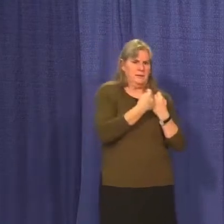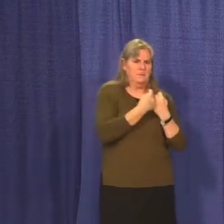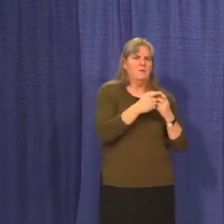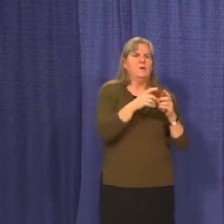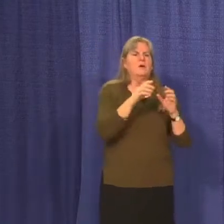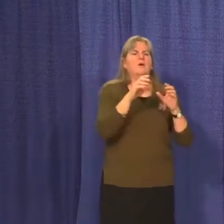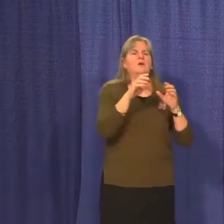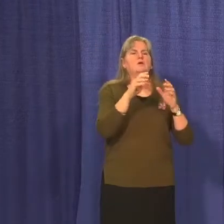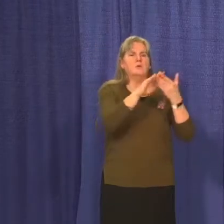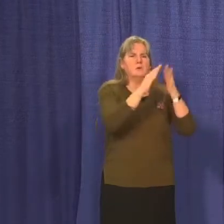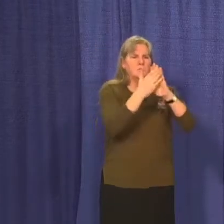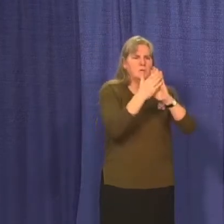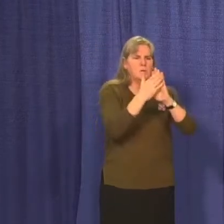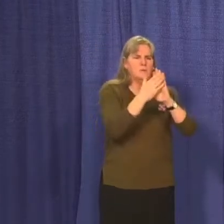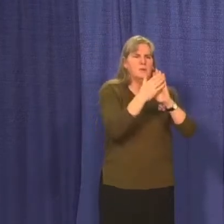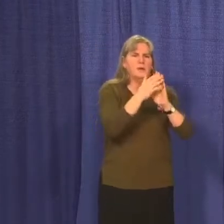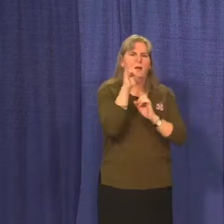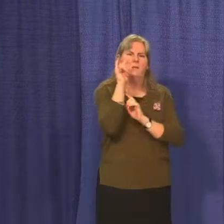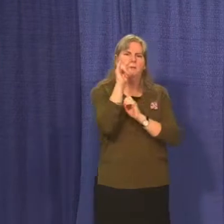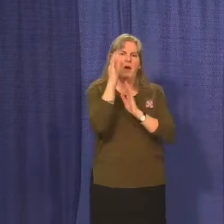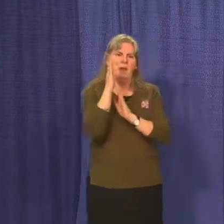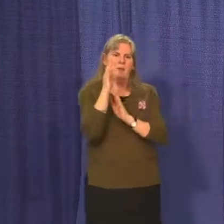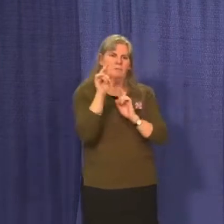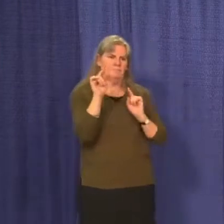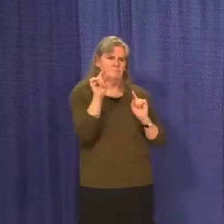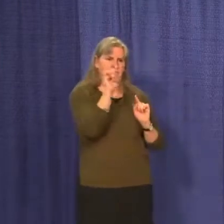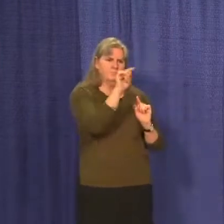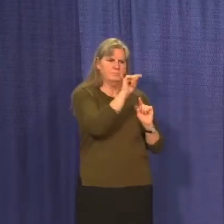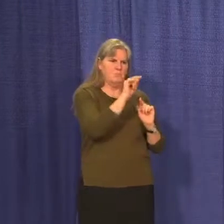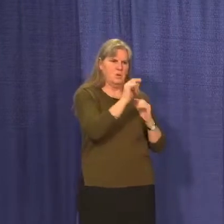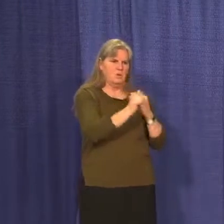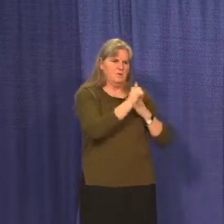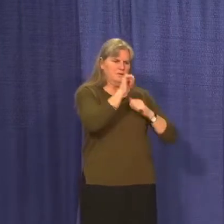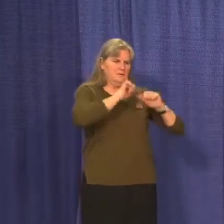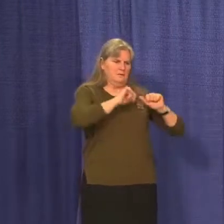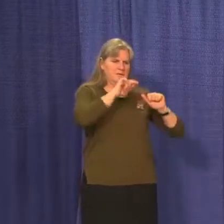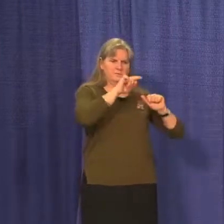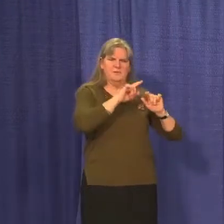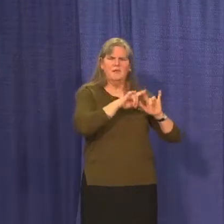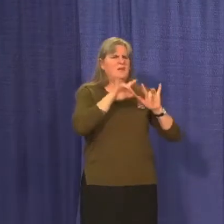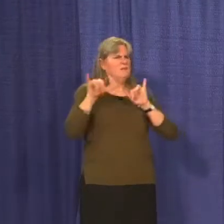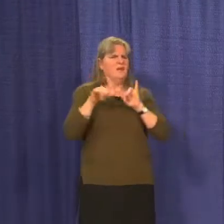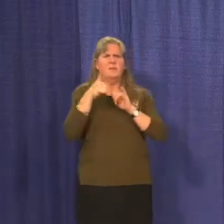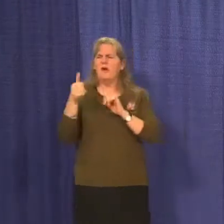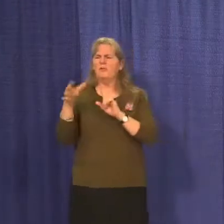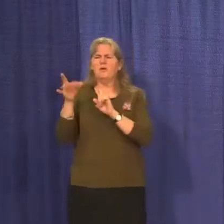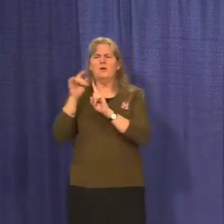members, community members, the pilot. And that is the same process we use when we are doing contact